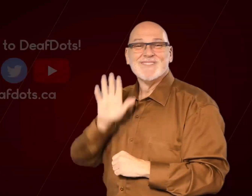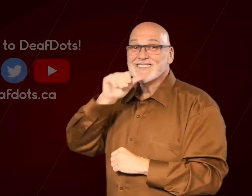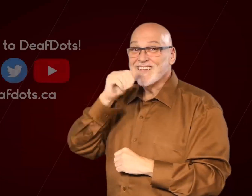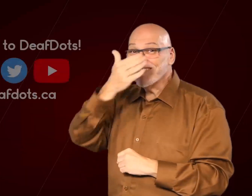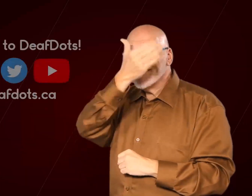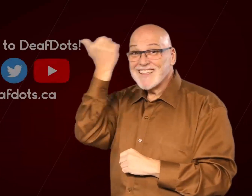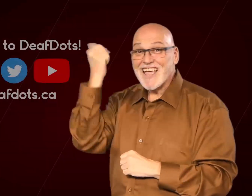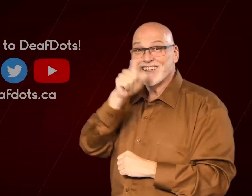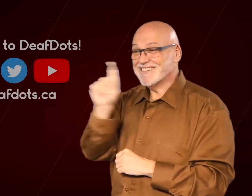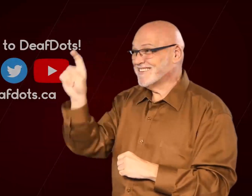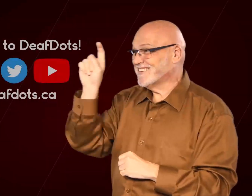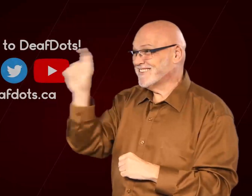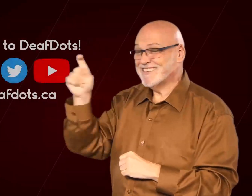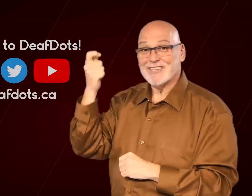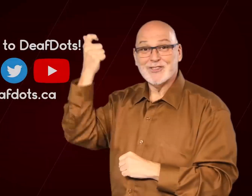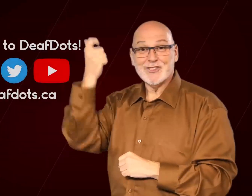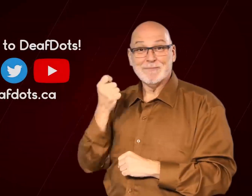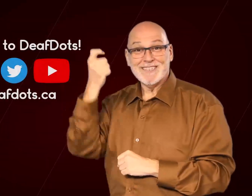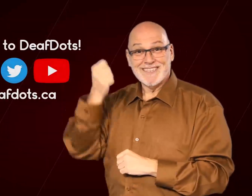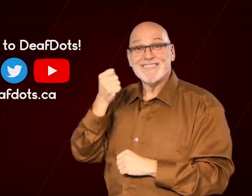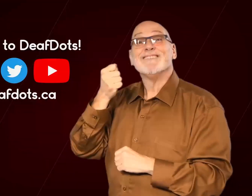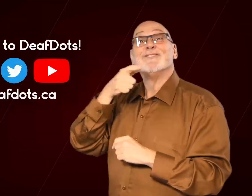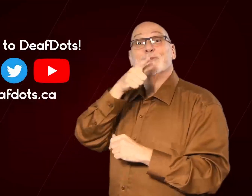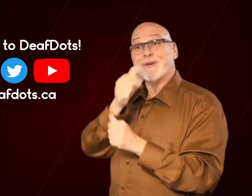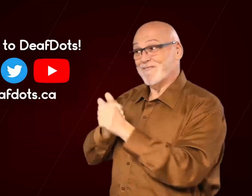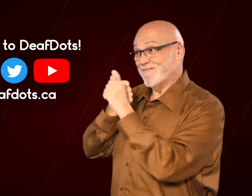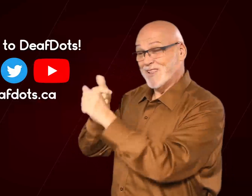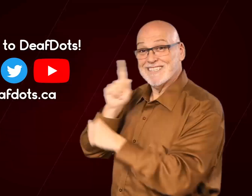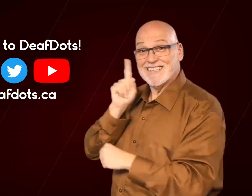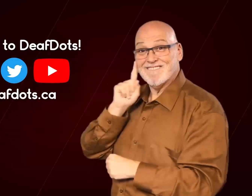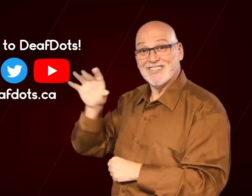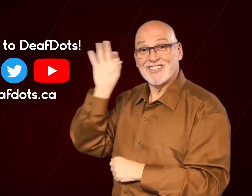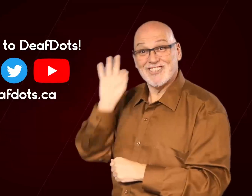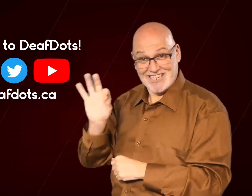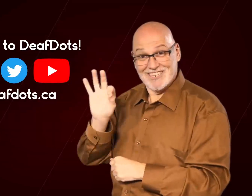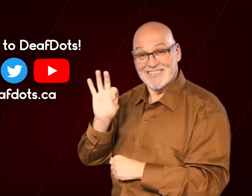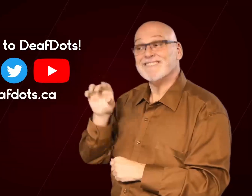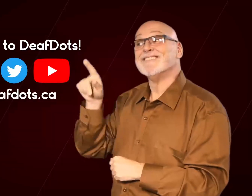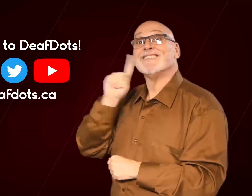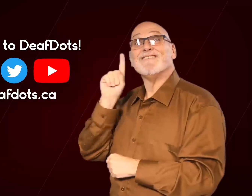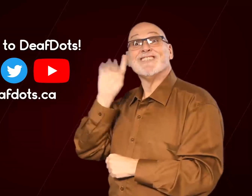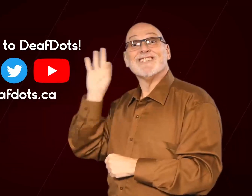Don't forget to subscribe, like, and follow DeafDots